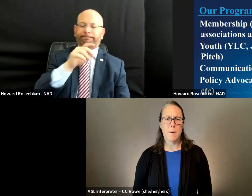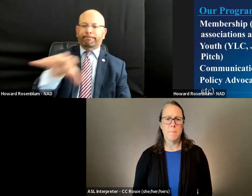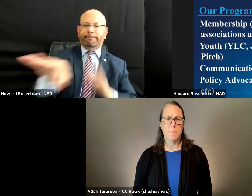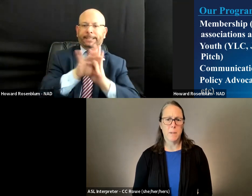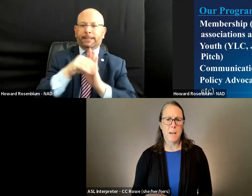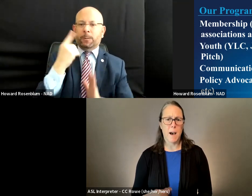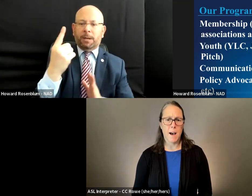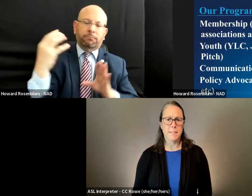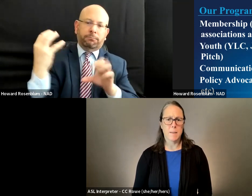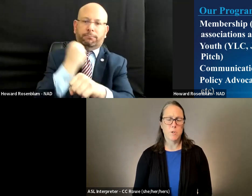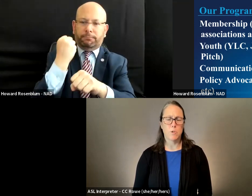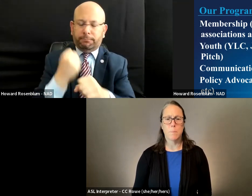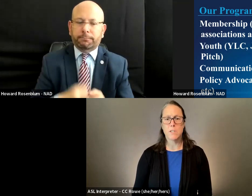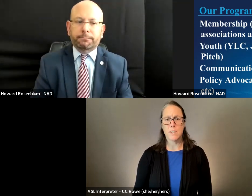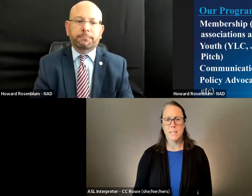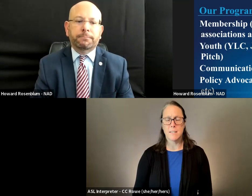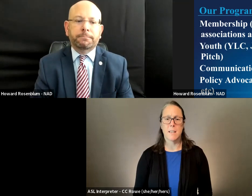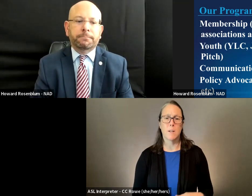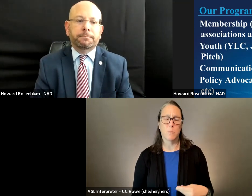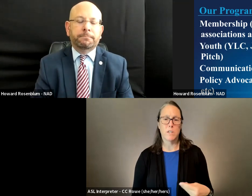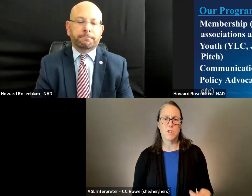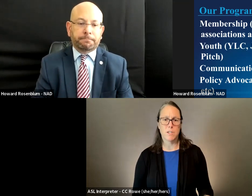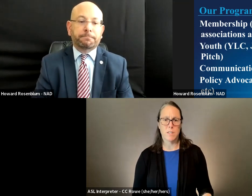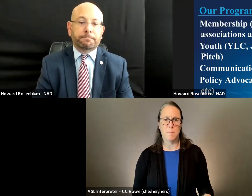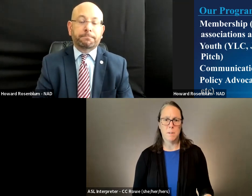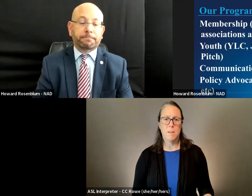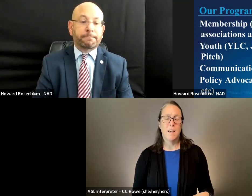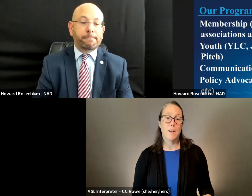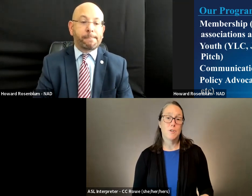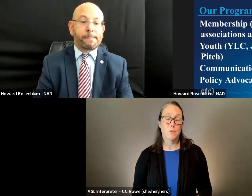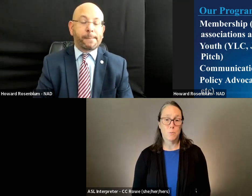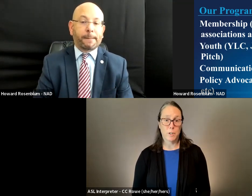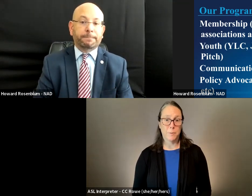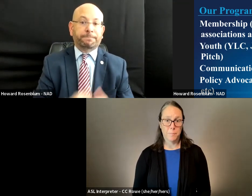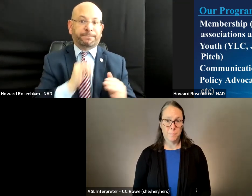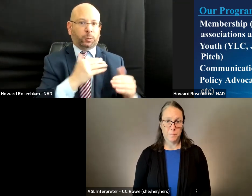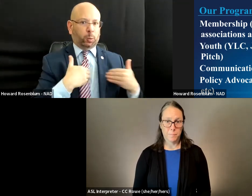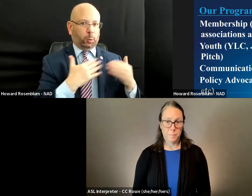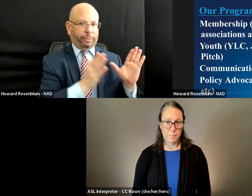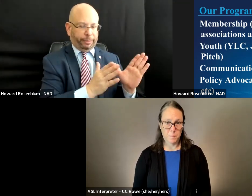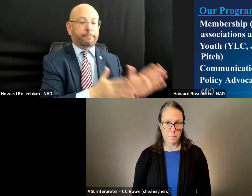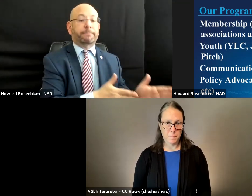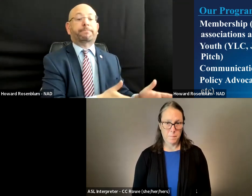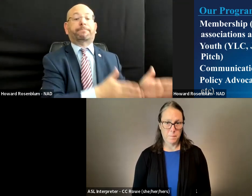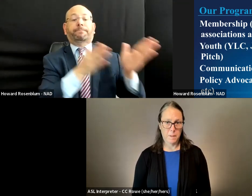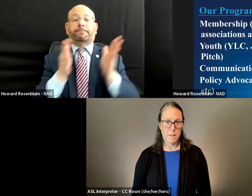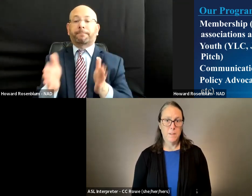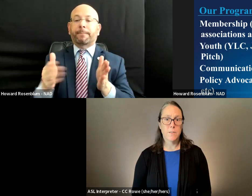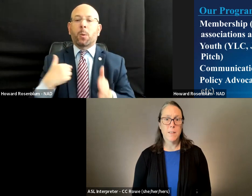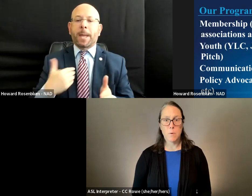includes business opportunities, change in